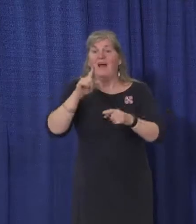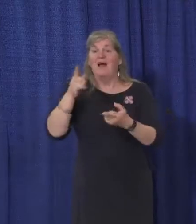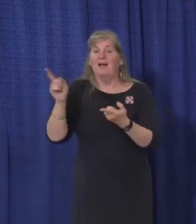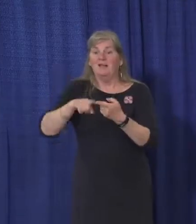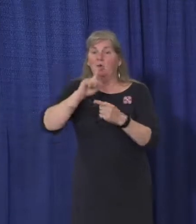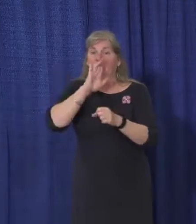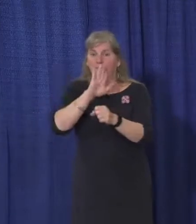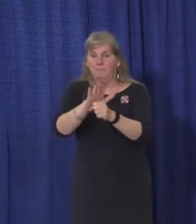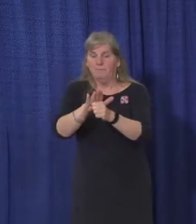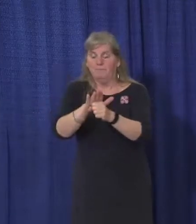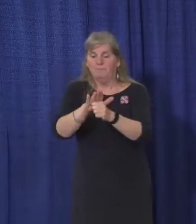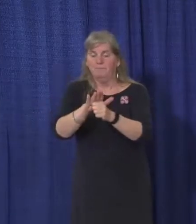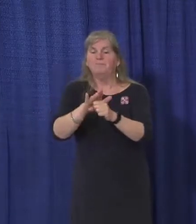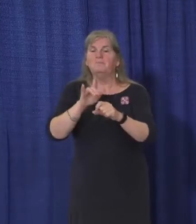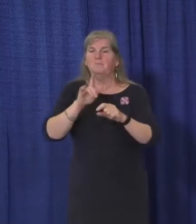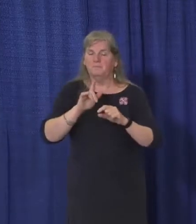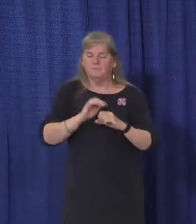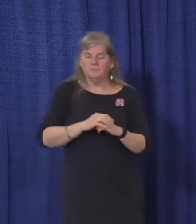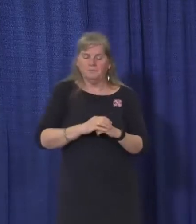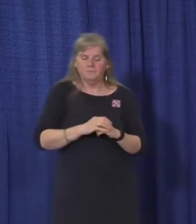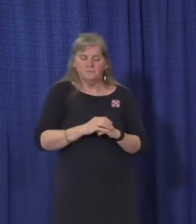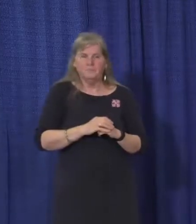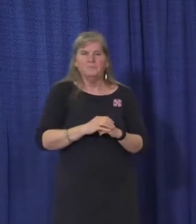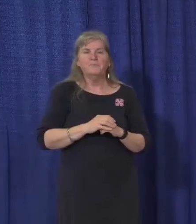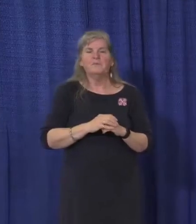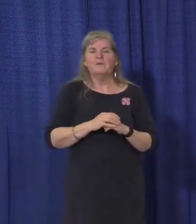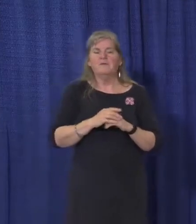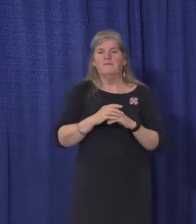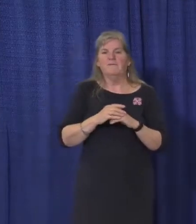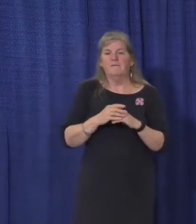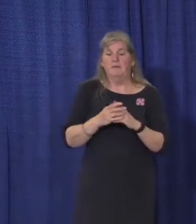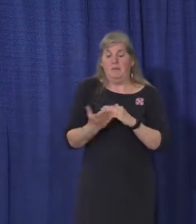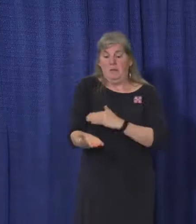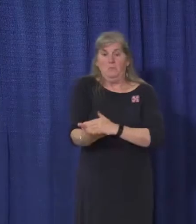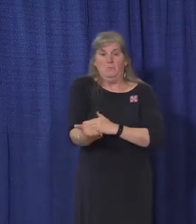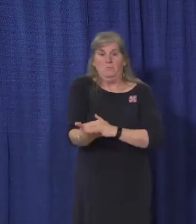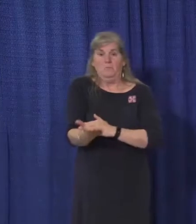confirmation and get more of a story but as of first thing this